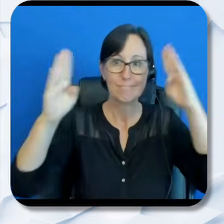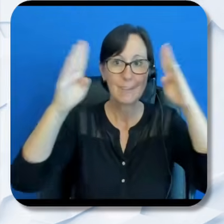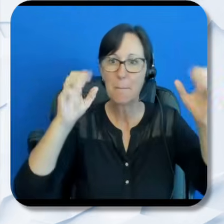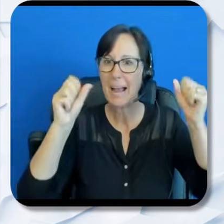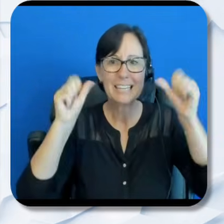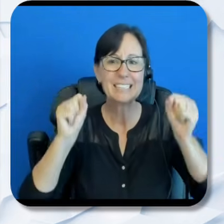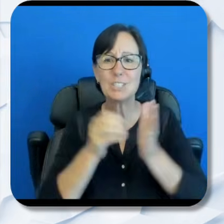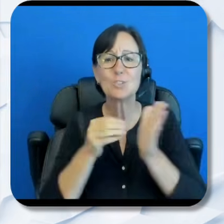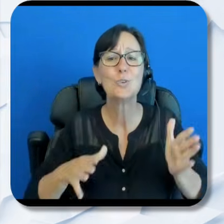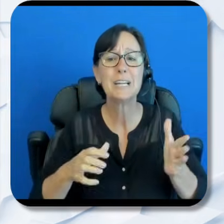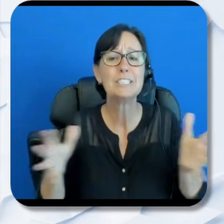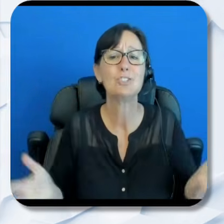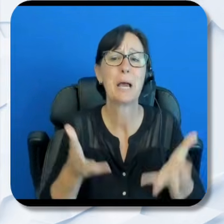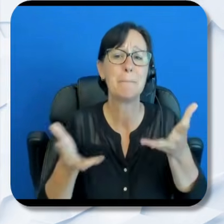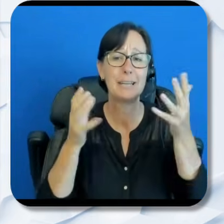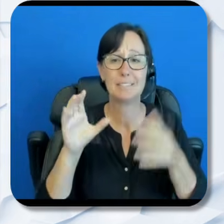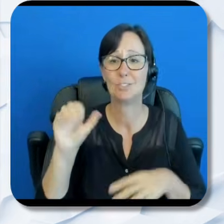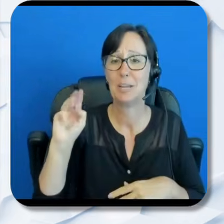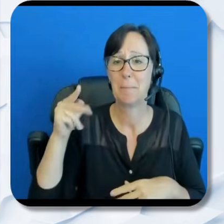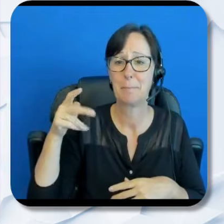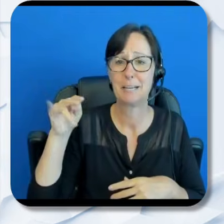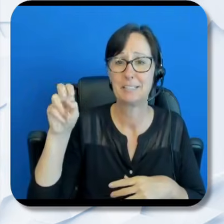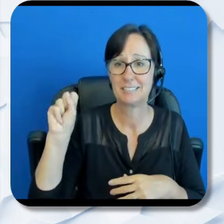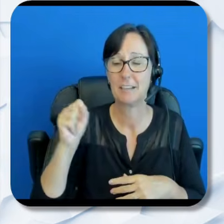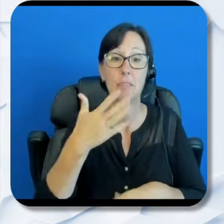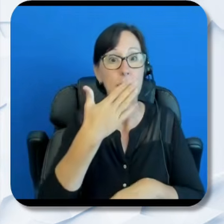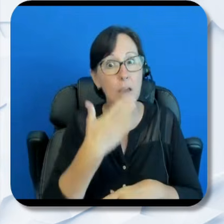I'm so grateful that you've taken this moment out of your very busy